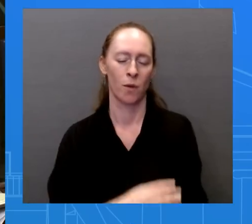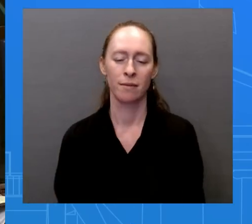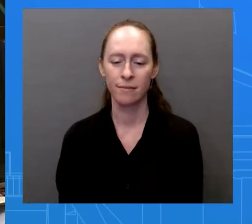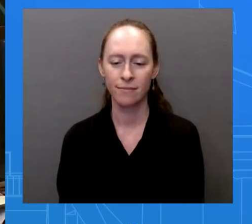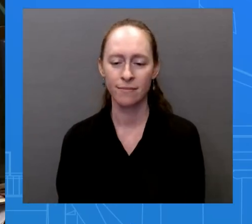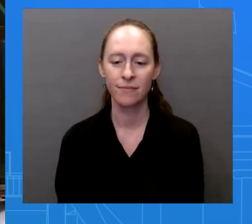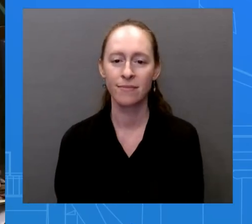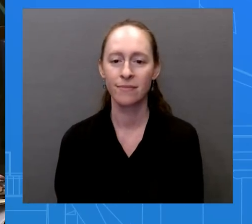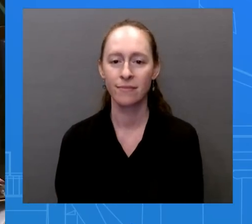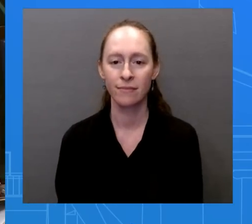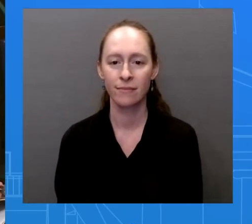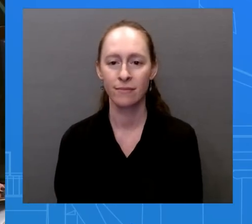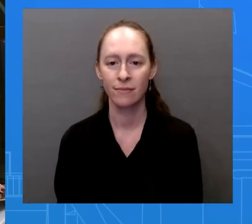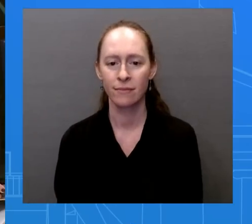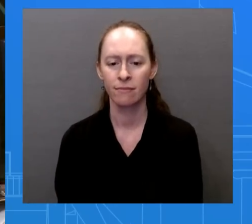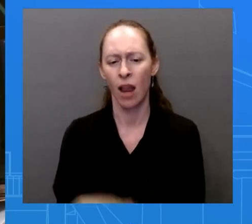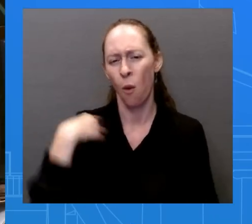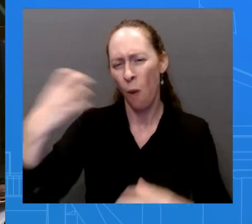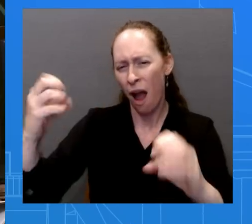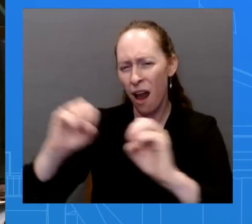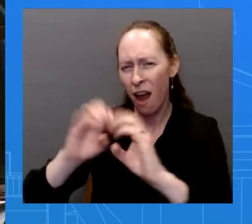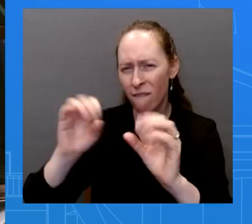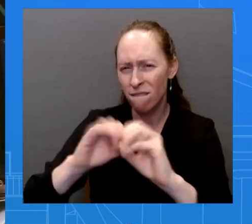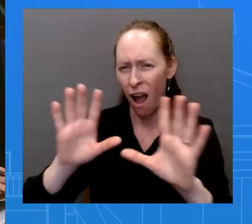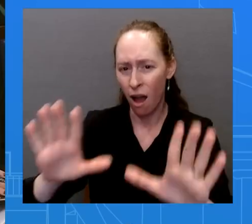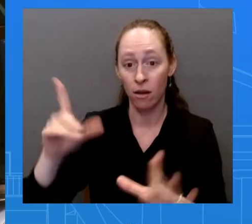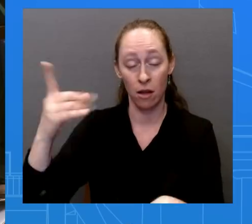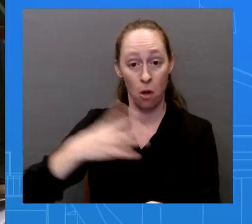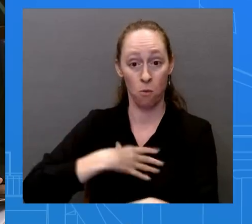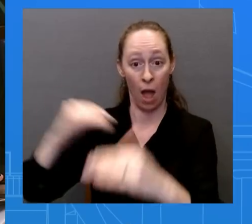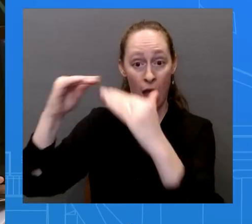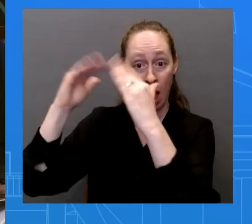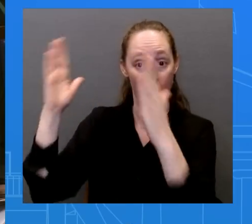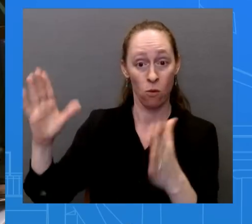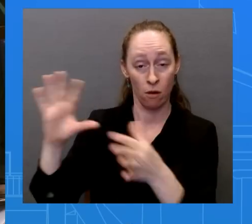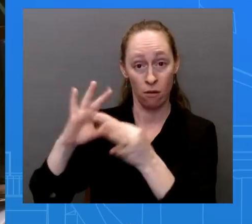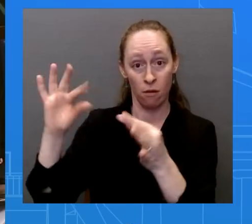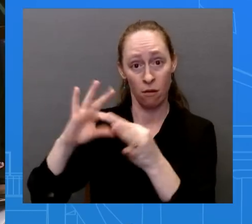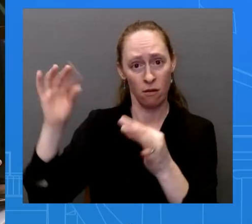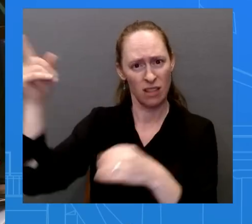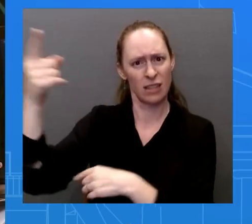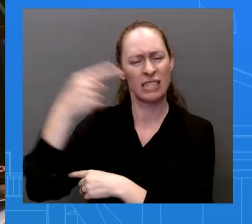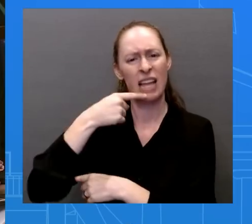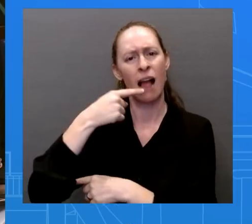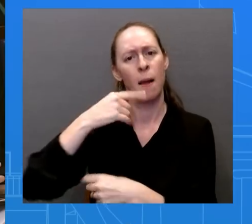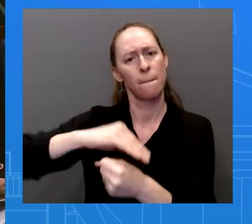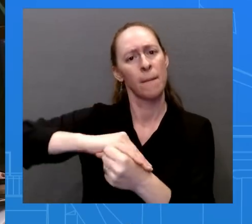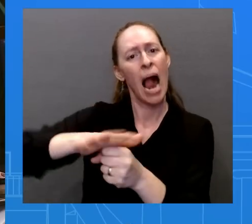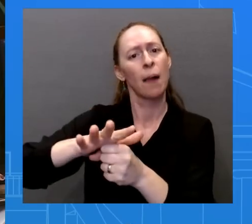about what the message is for Americans as we head into the winter months? Can they behave as though it's business as usual